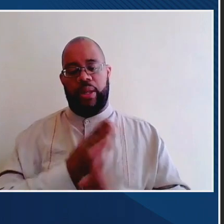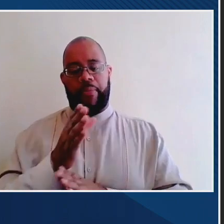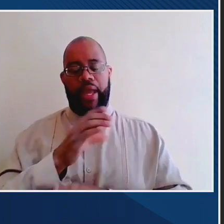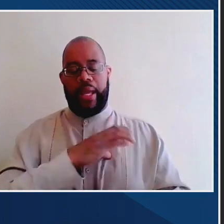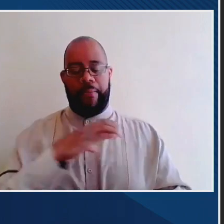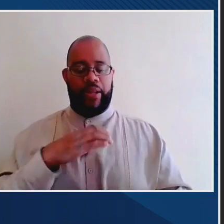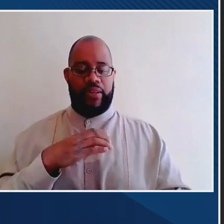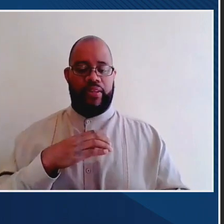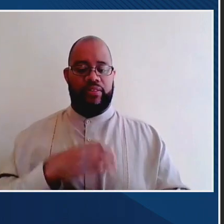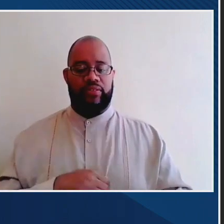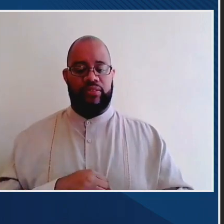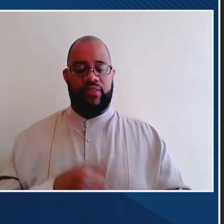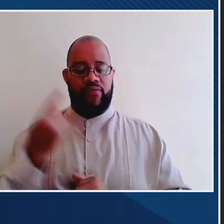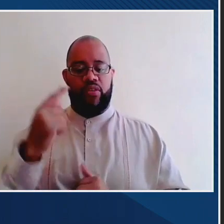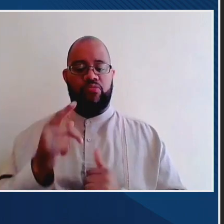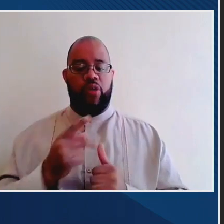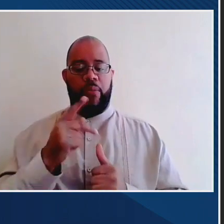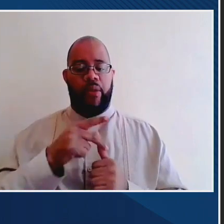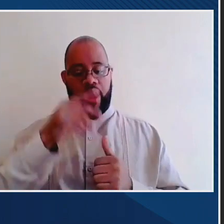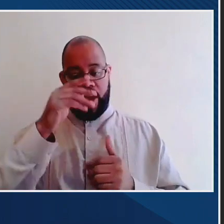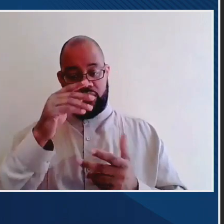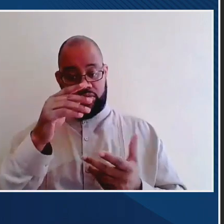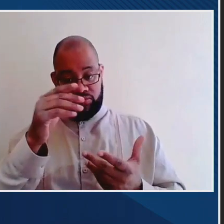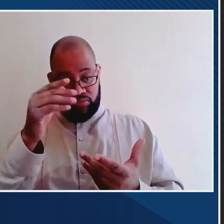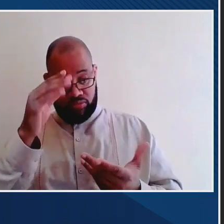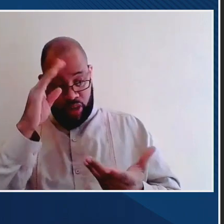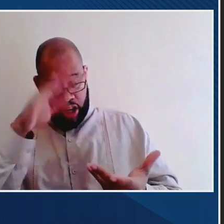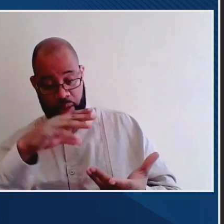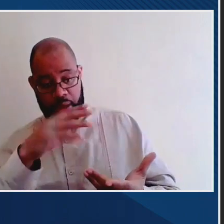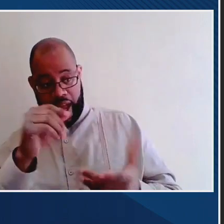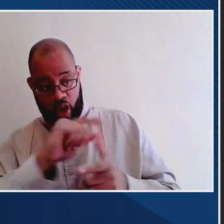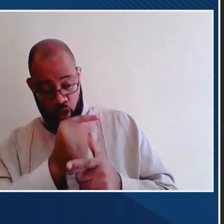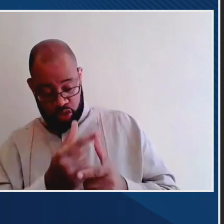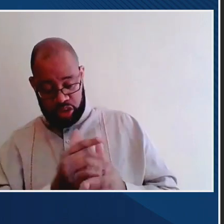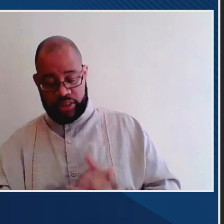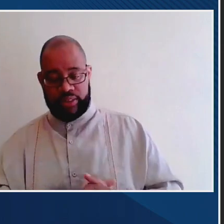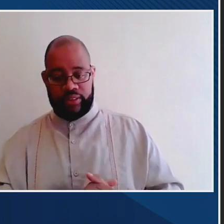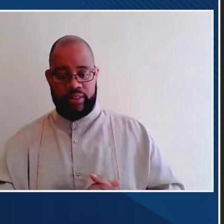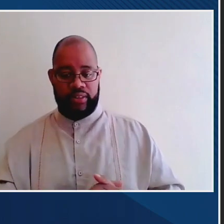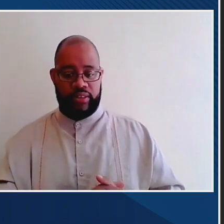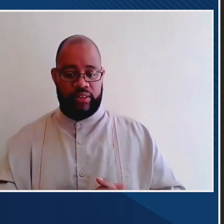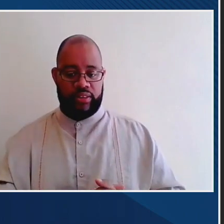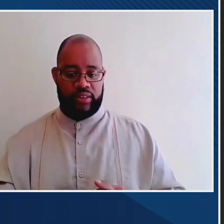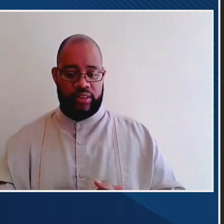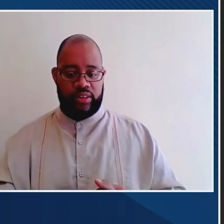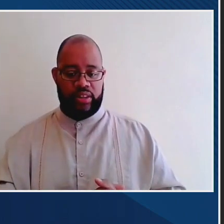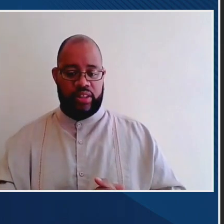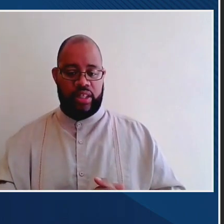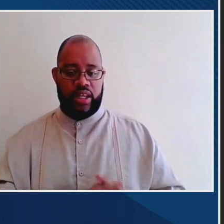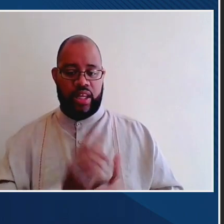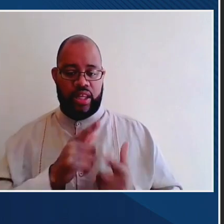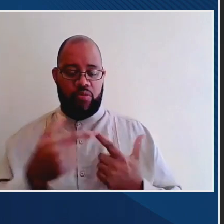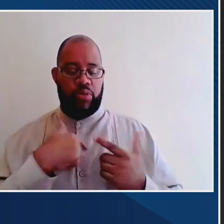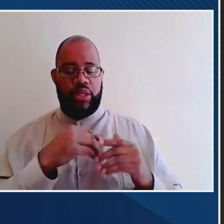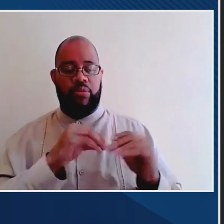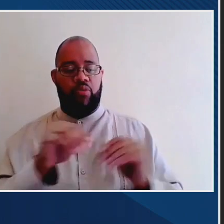and an alternate. And then we'll go ahead after later to move to put the individuals in those positions.